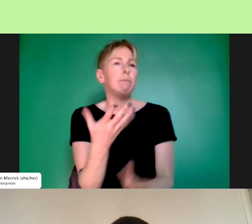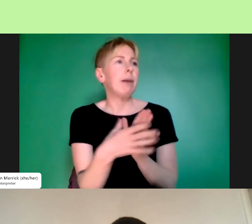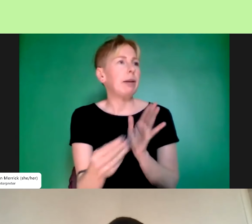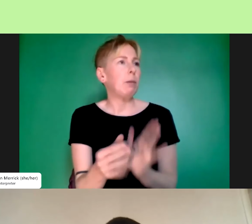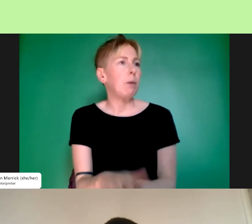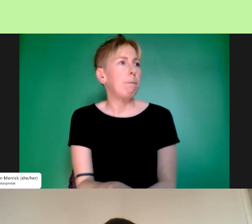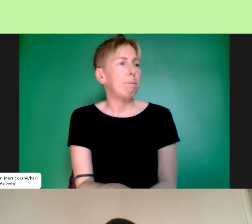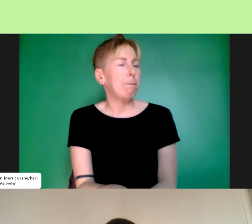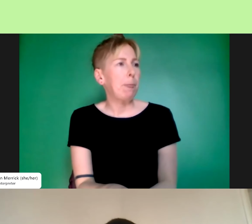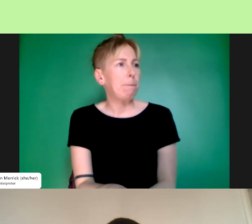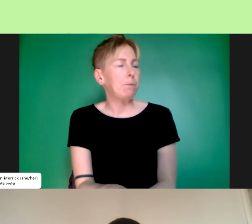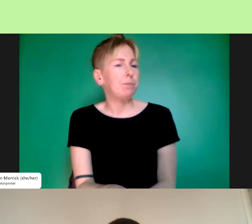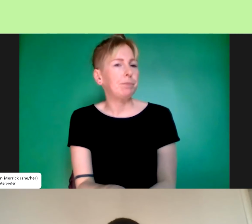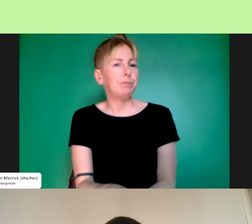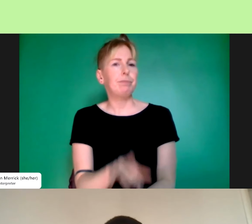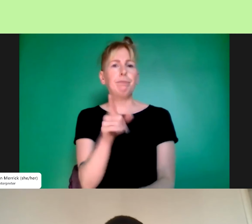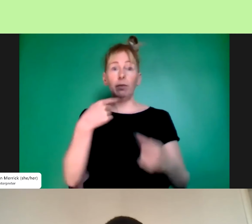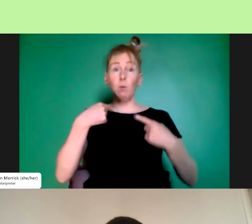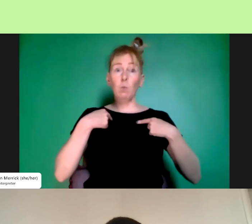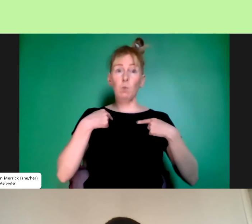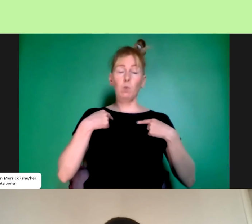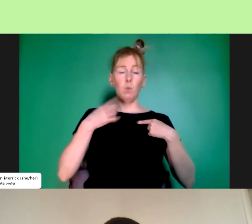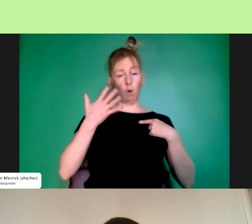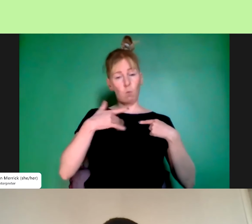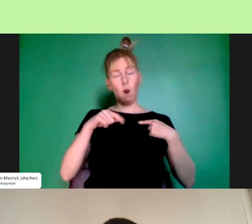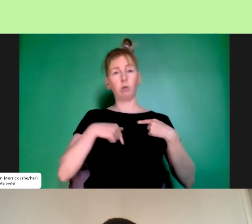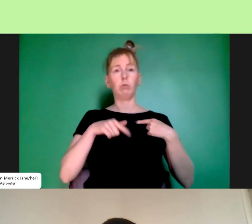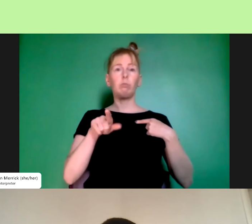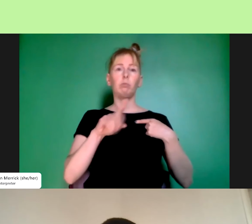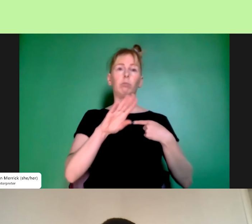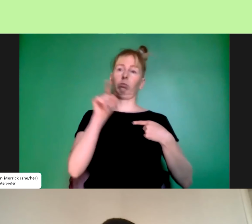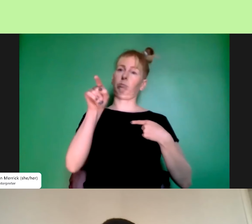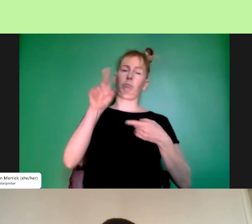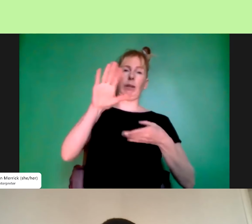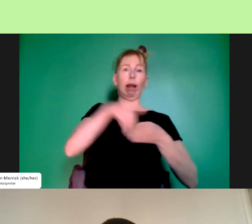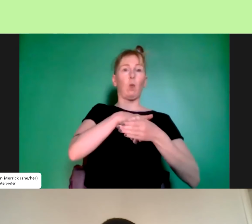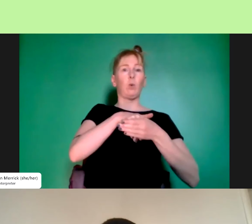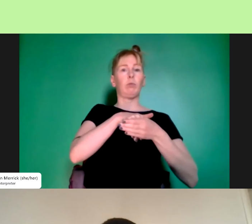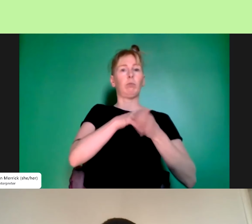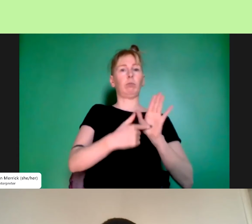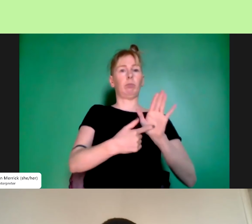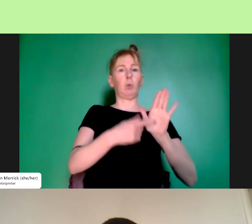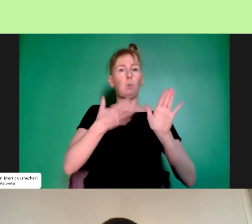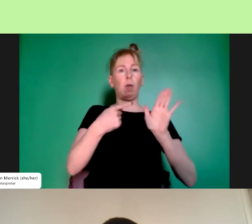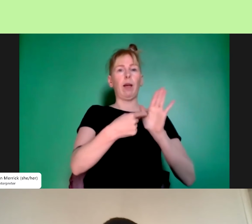particular kind of inclusiveness, and these are all on our websites and everything.